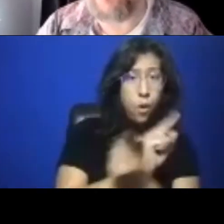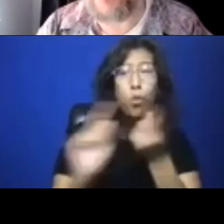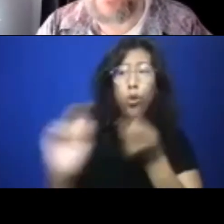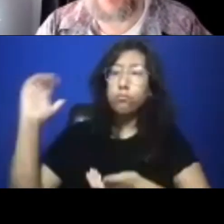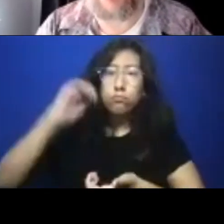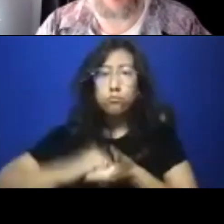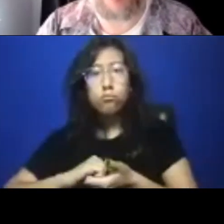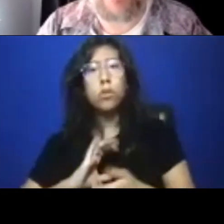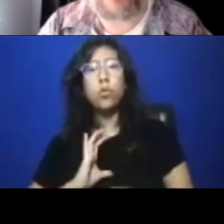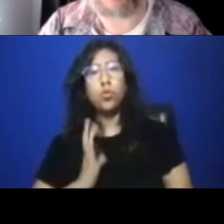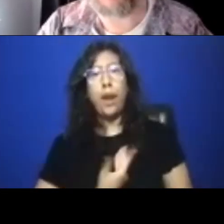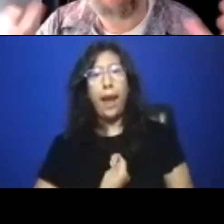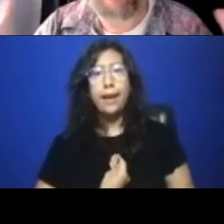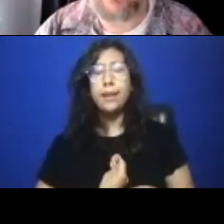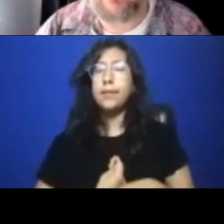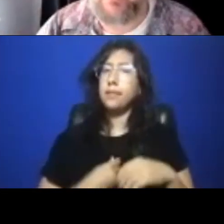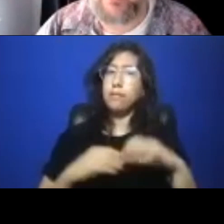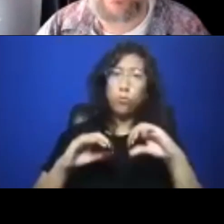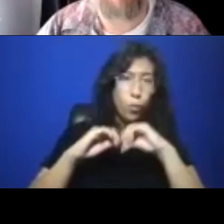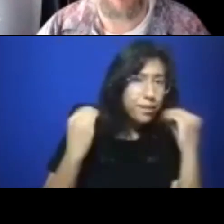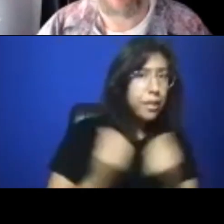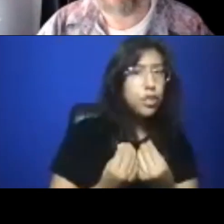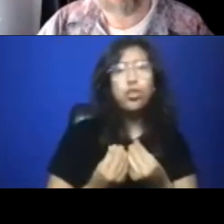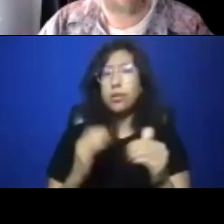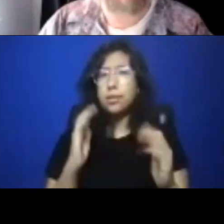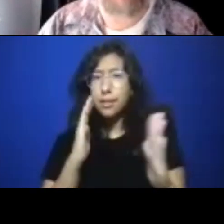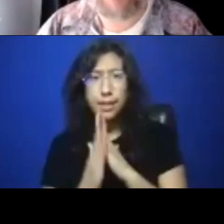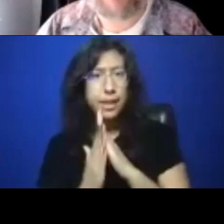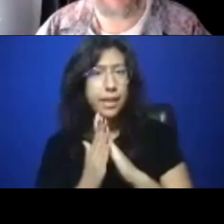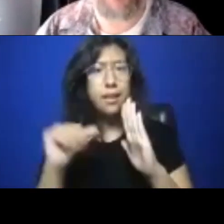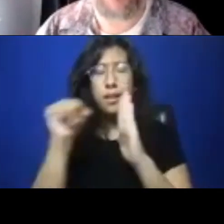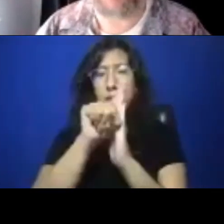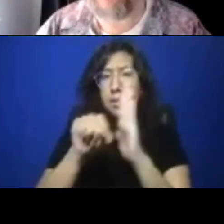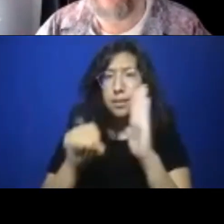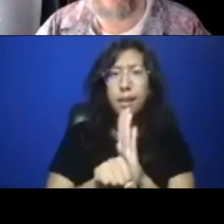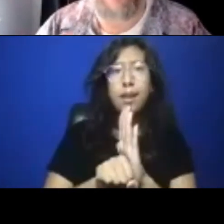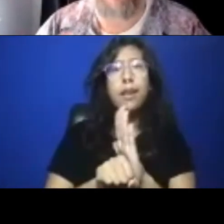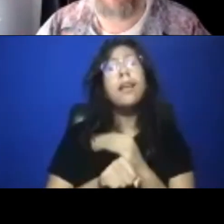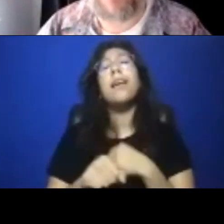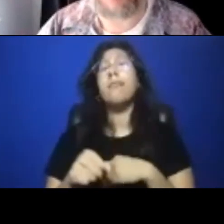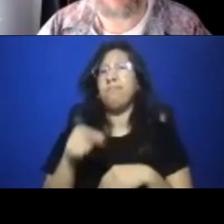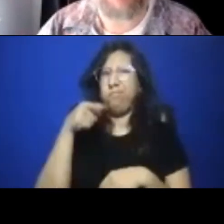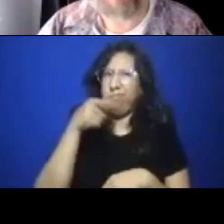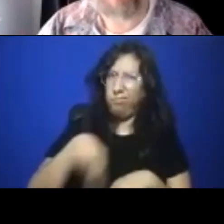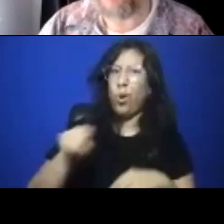in our city or state or community? They're oftentimes the ones that are gonna know best